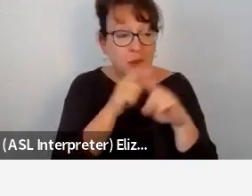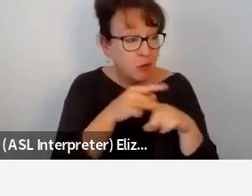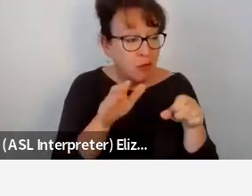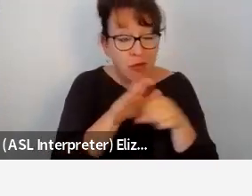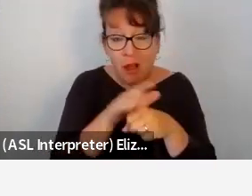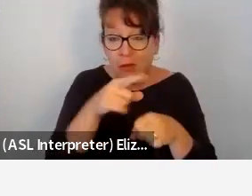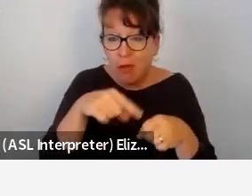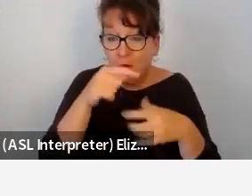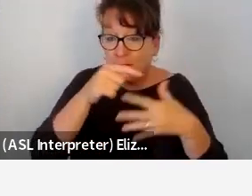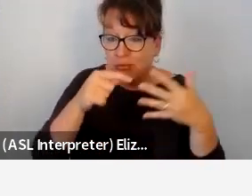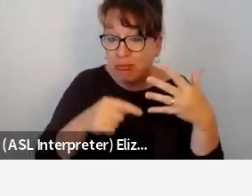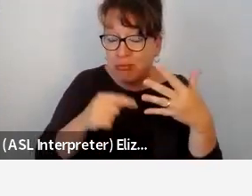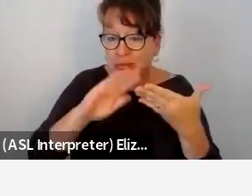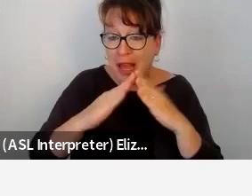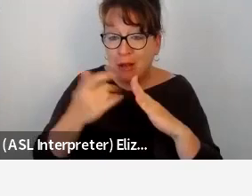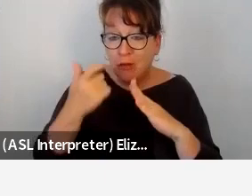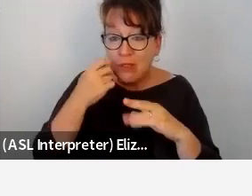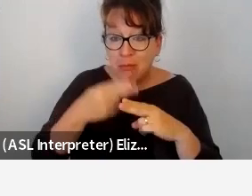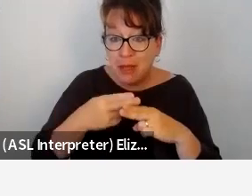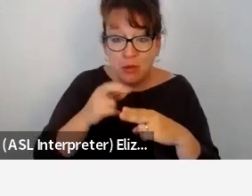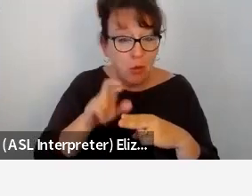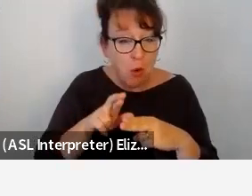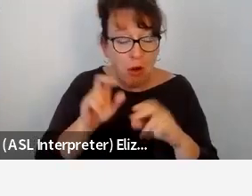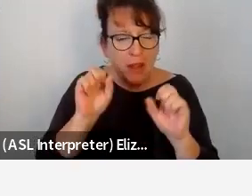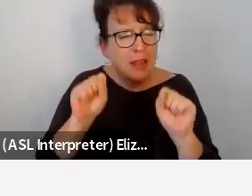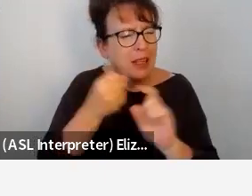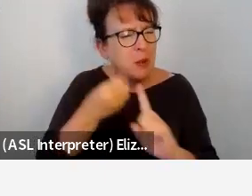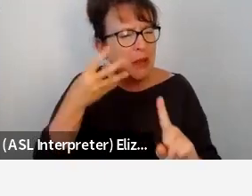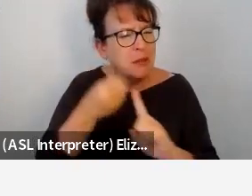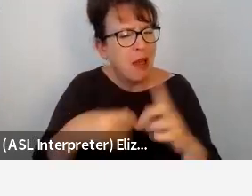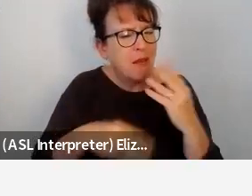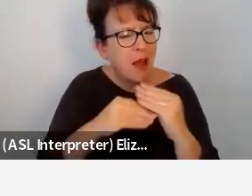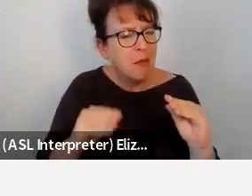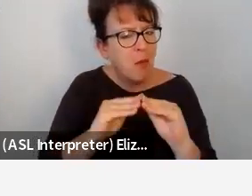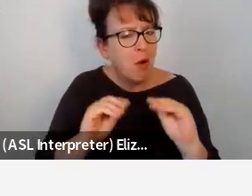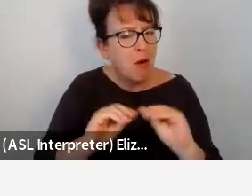whether that is developing or updating a port-wide emissions inventory,